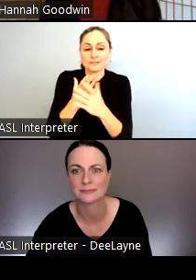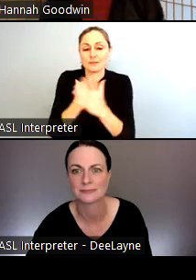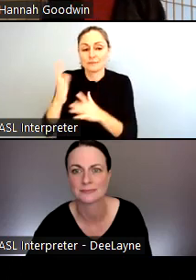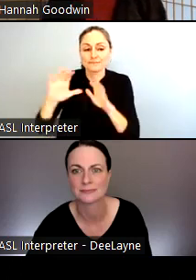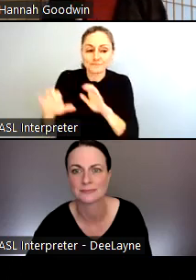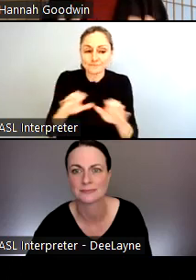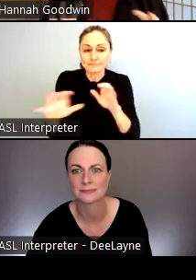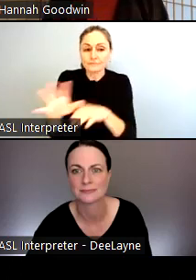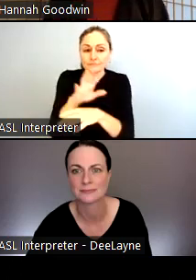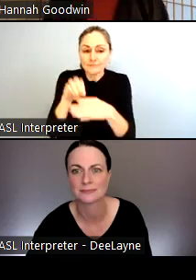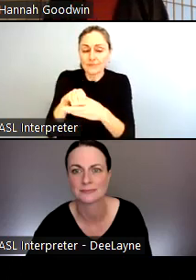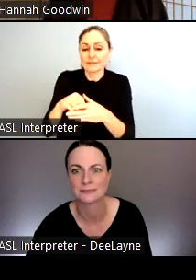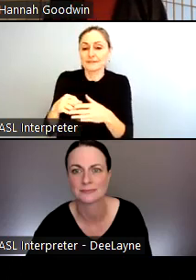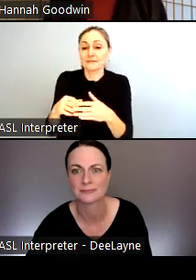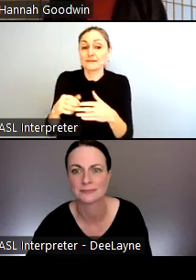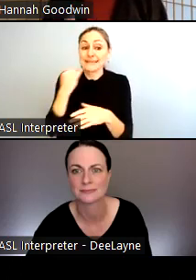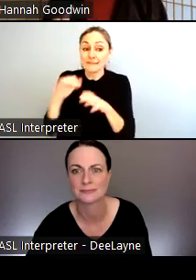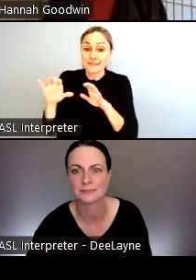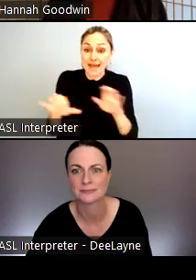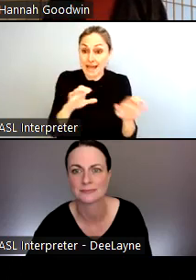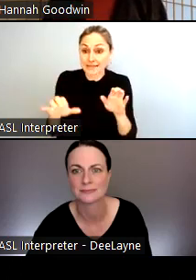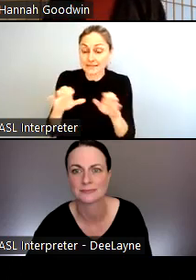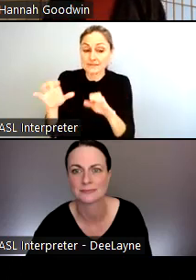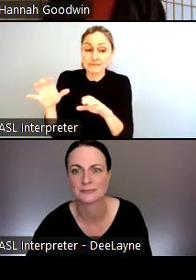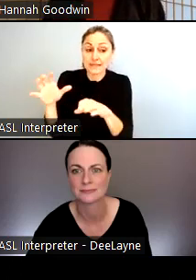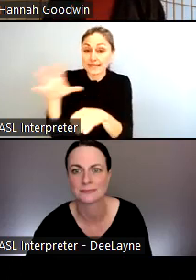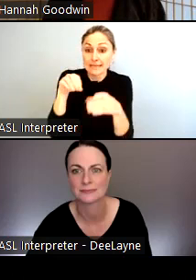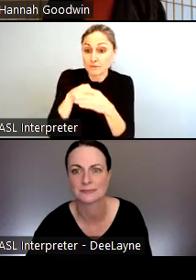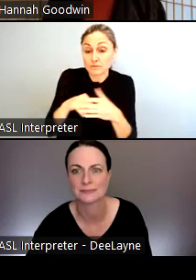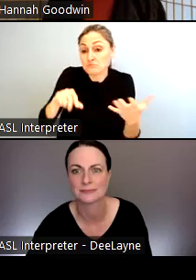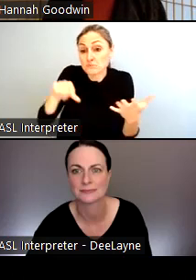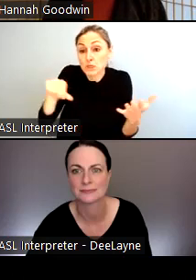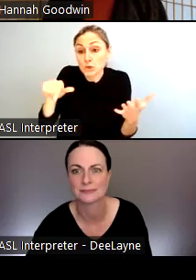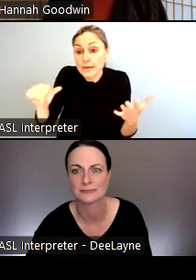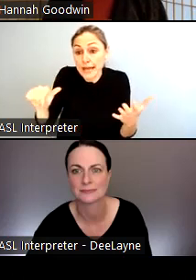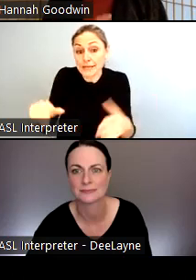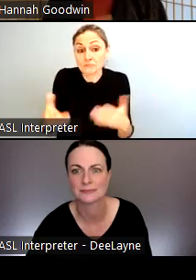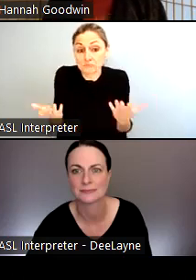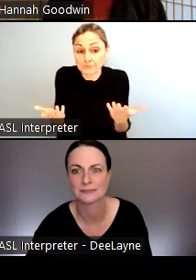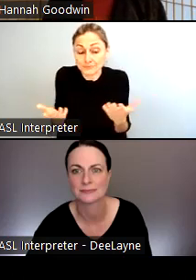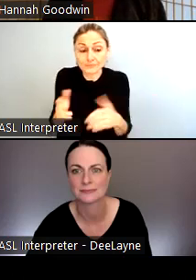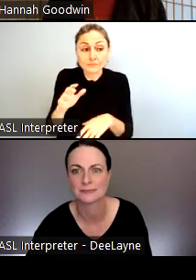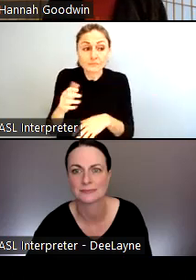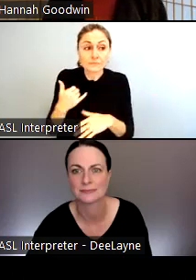If that active engagement is Q&A, if you want active questions,